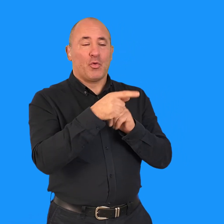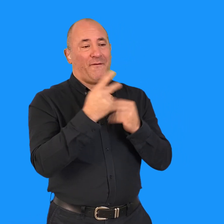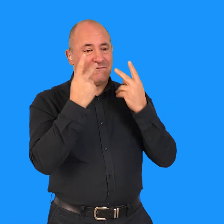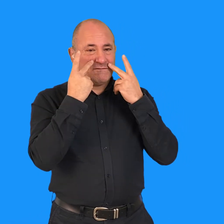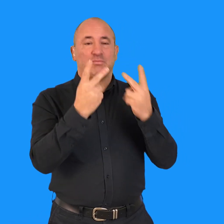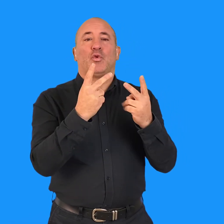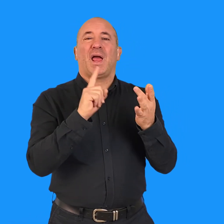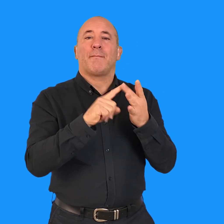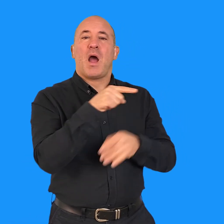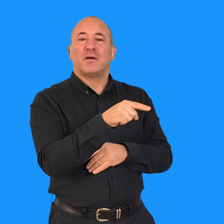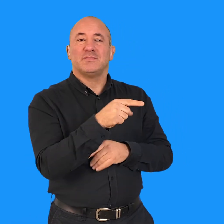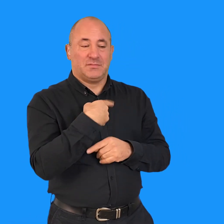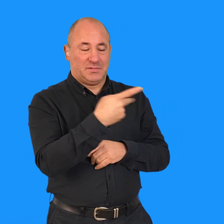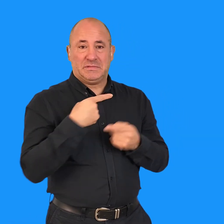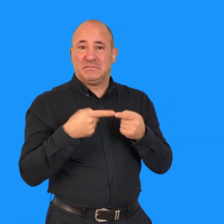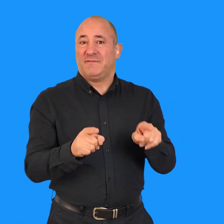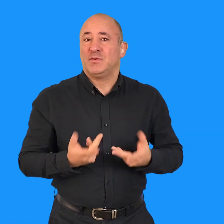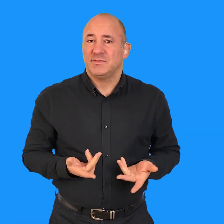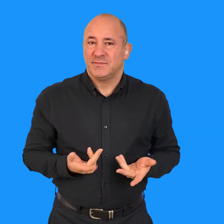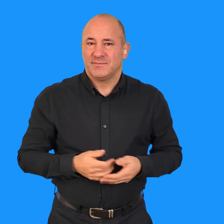differs from that of a colleague who's visually impaired.